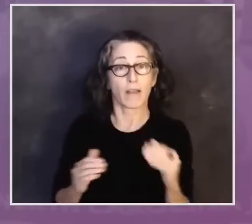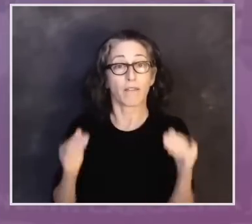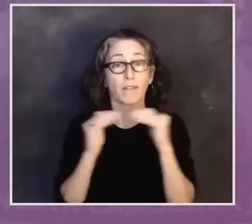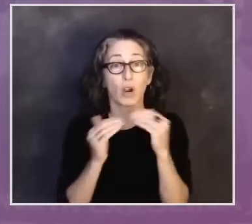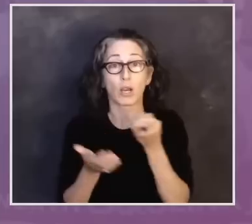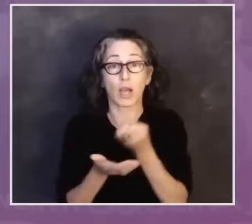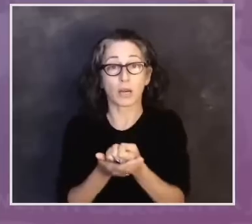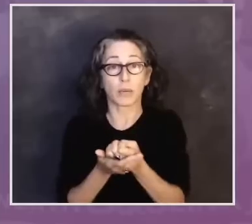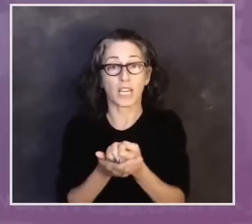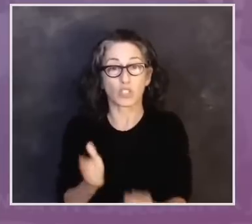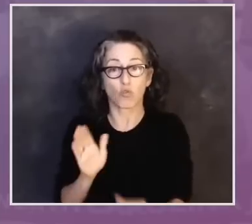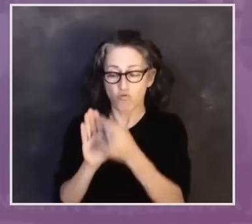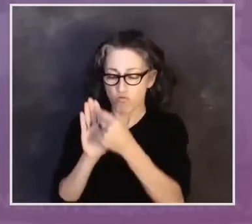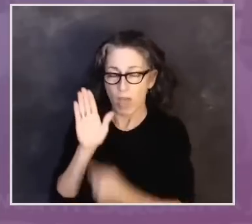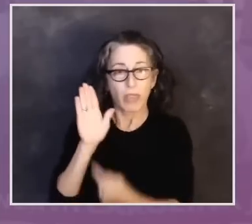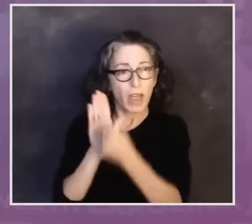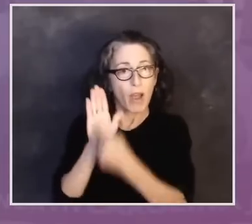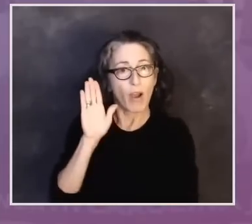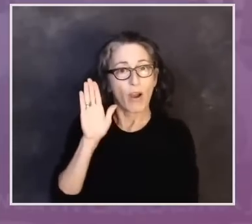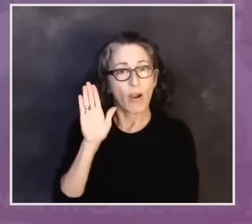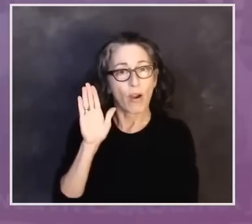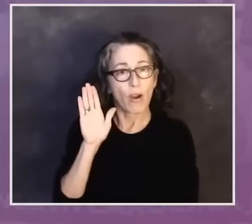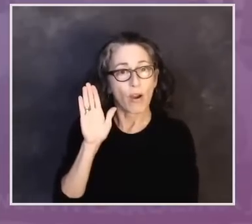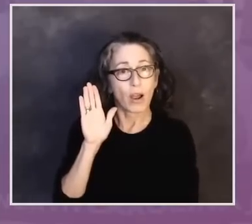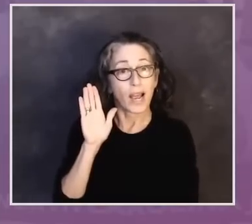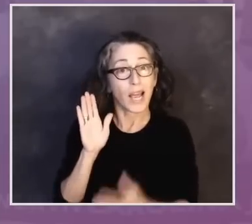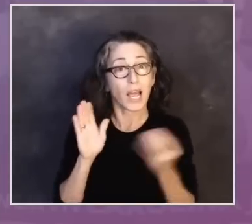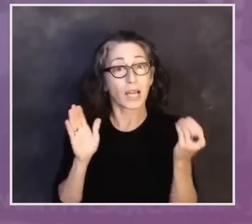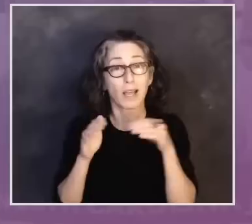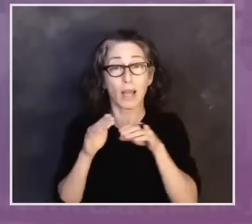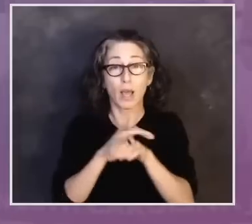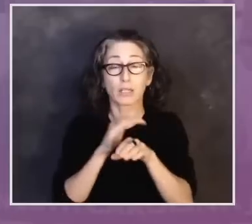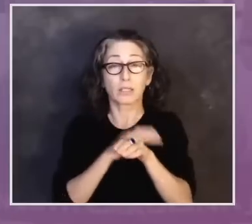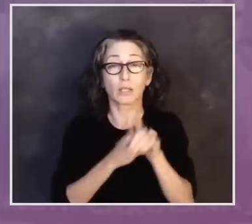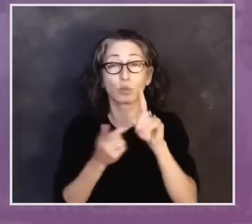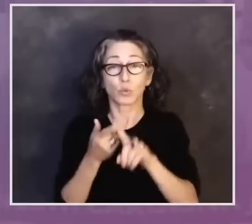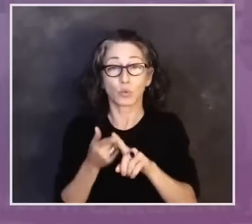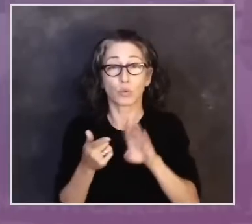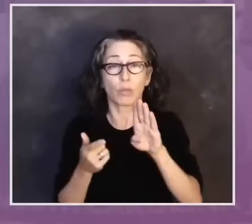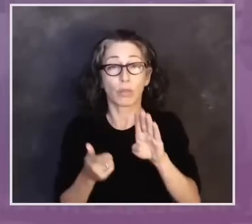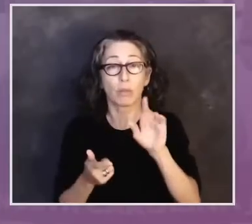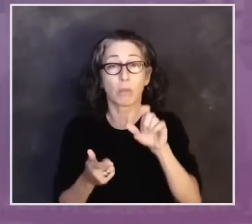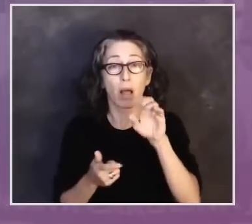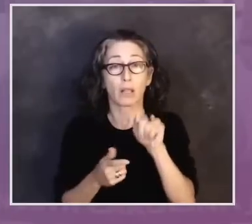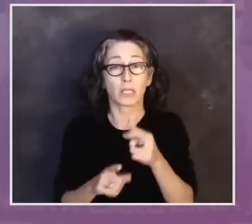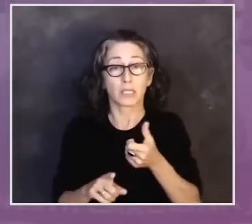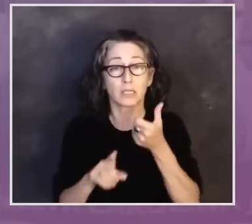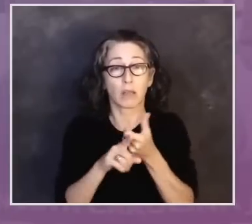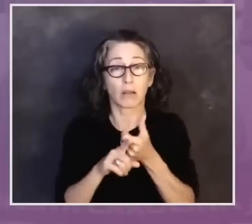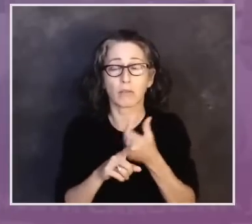ALL ON THE BALLOT. A STRONG AND FAIR ECONOMY IS ON THIS BALLOT, TOO.